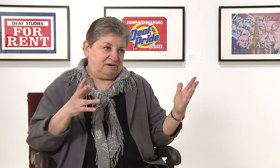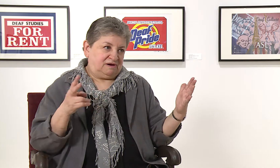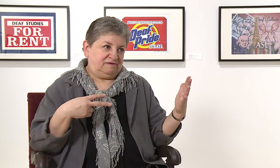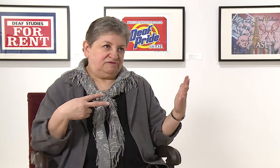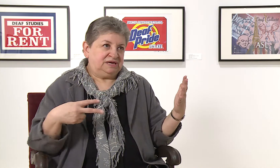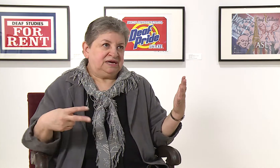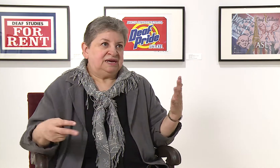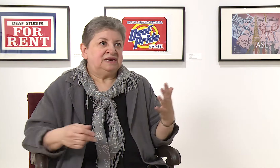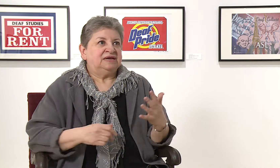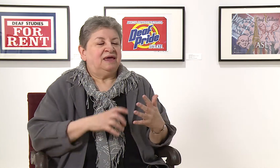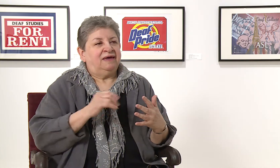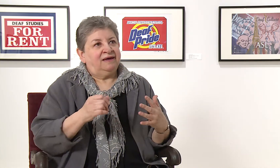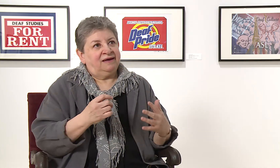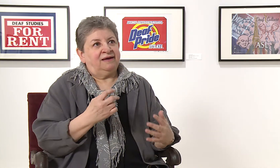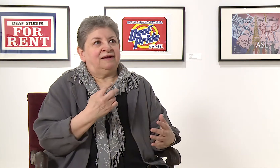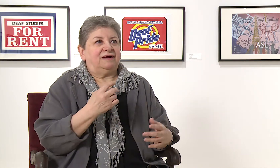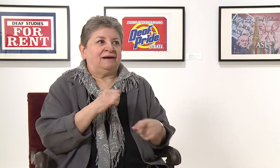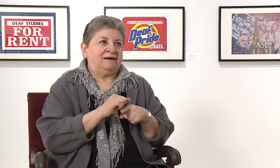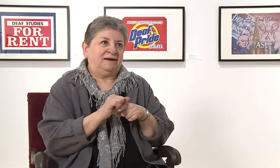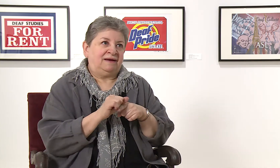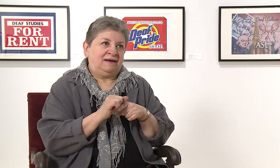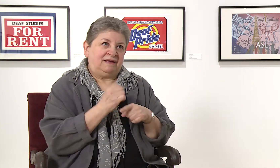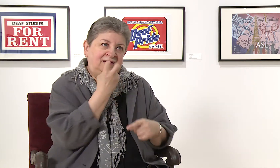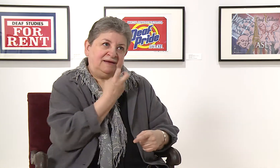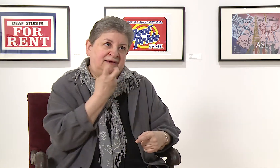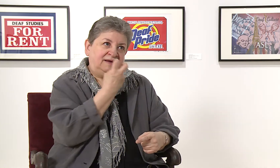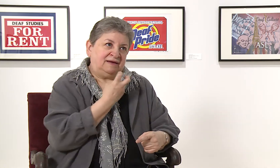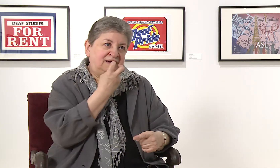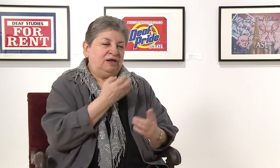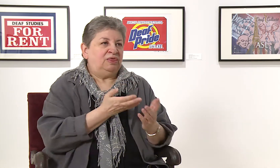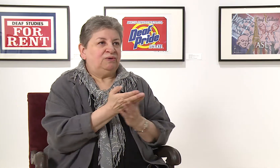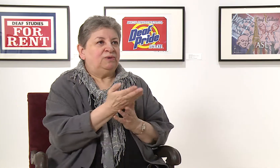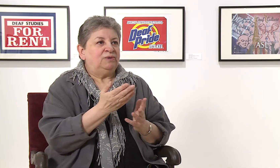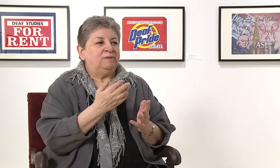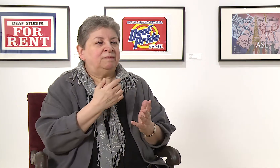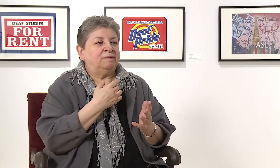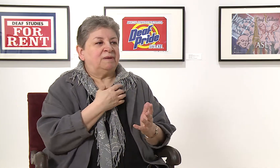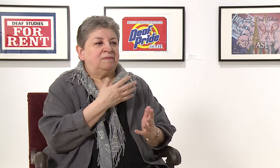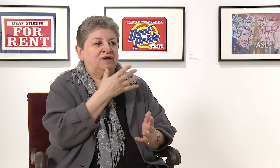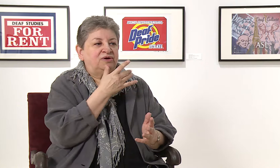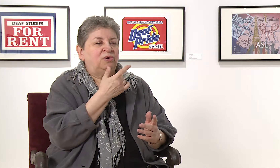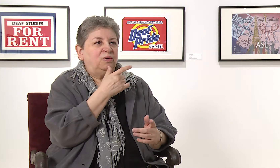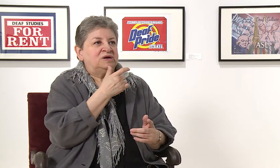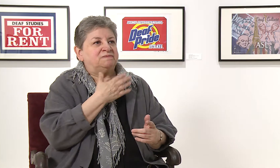There was a lot of reading, too, and a lot of speech therapy.